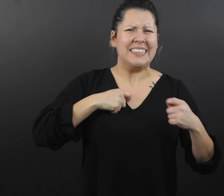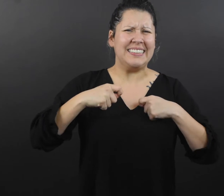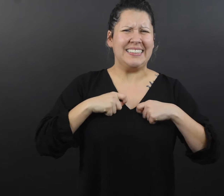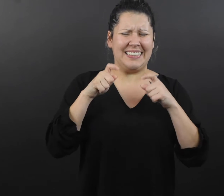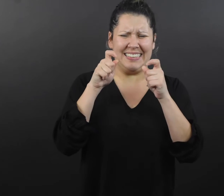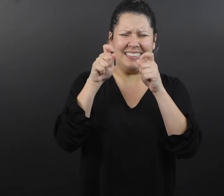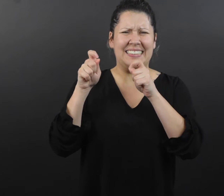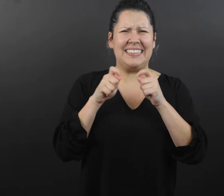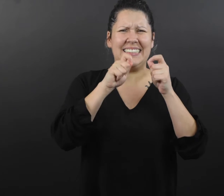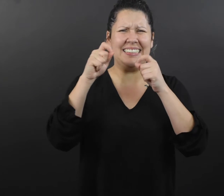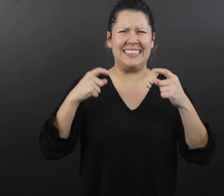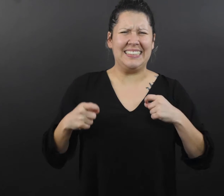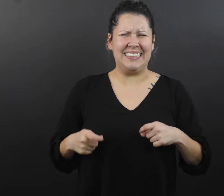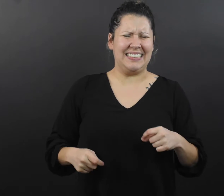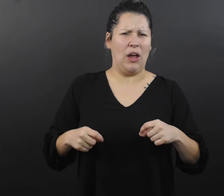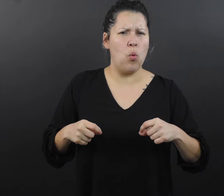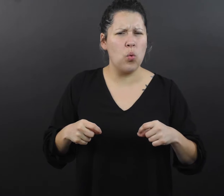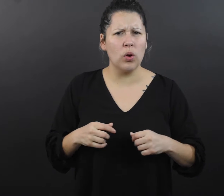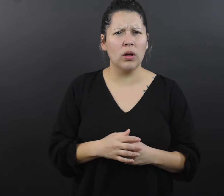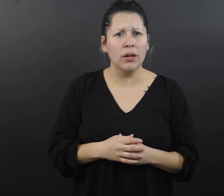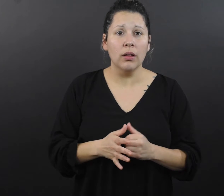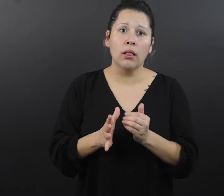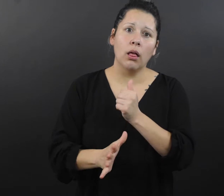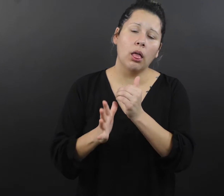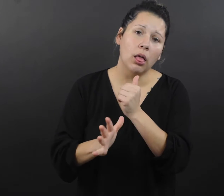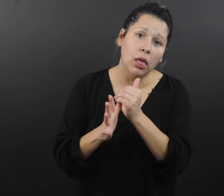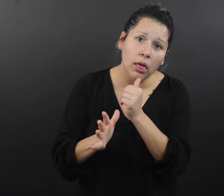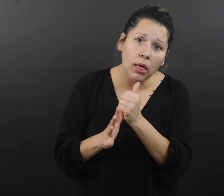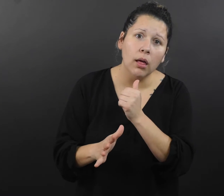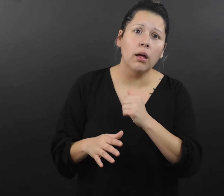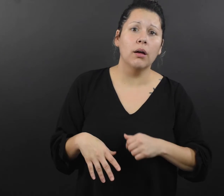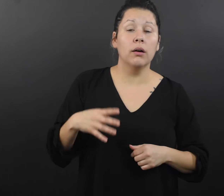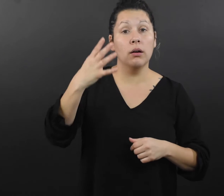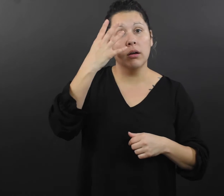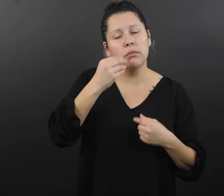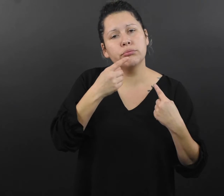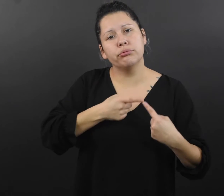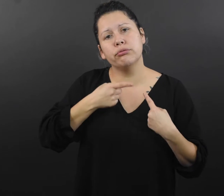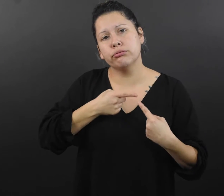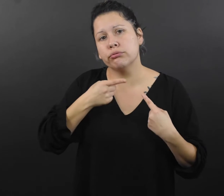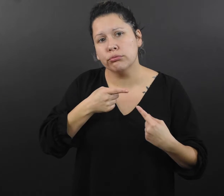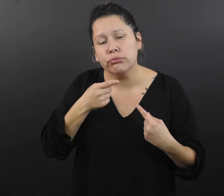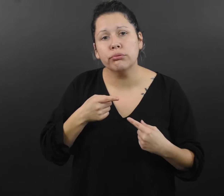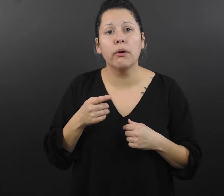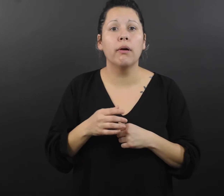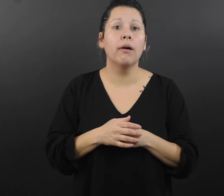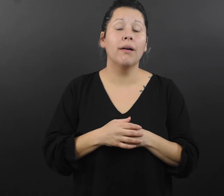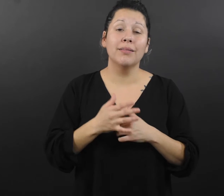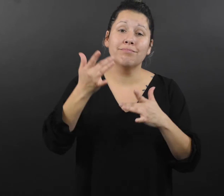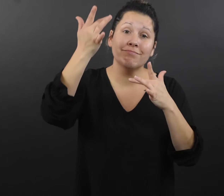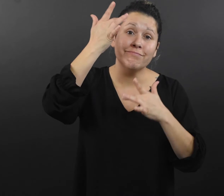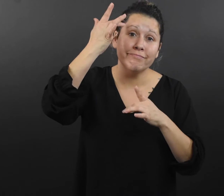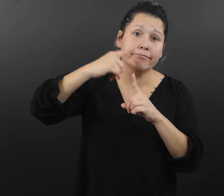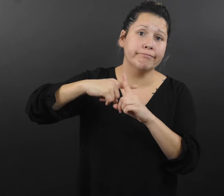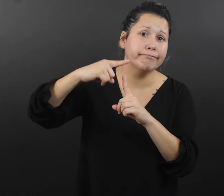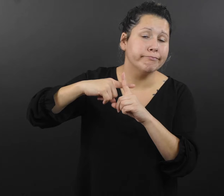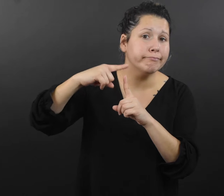● Pins-and-needles feeling ● Diarrhea ● Sleep problems ● Fever